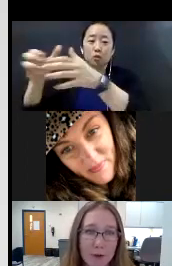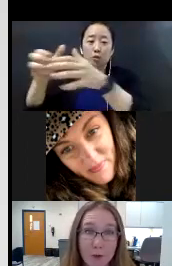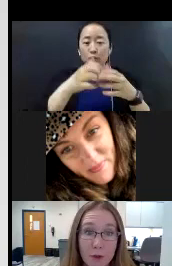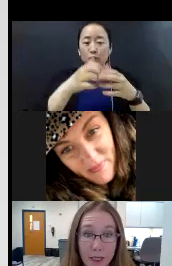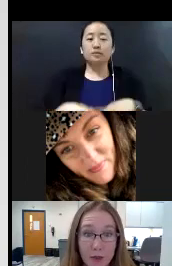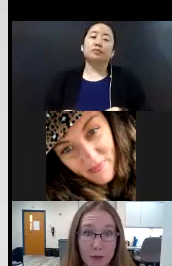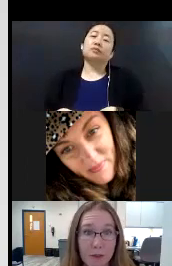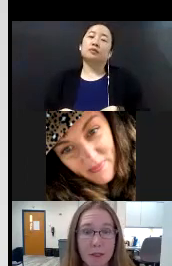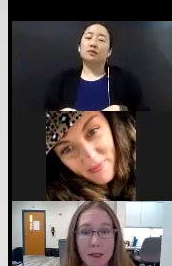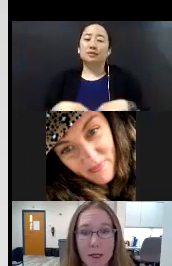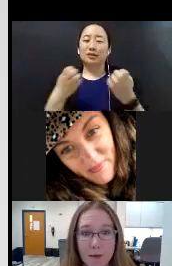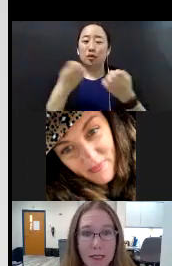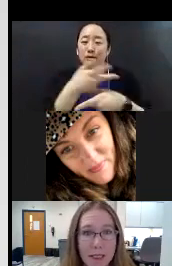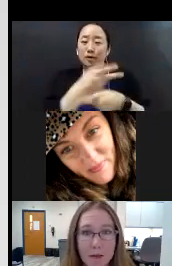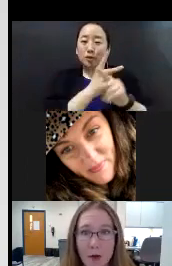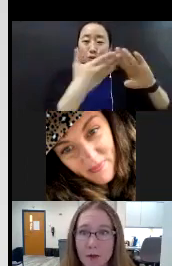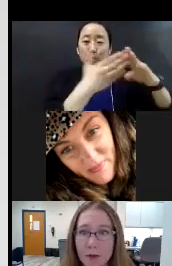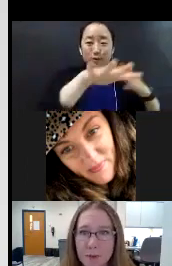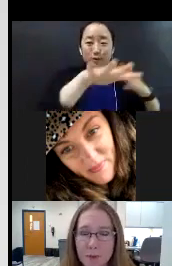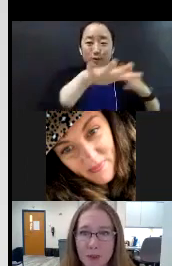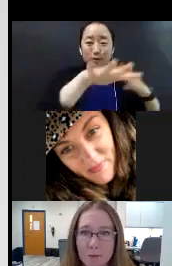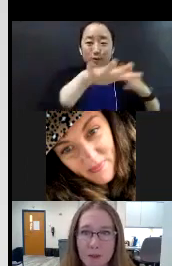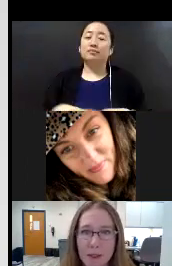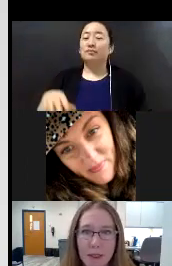EQUIPMENT AND AT PARTNERSHIPS.